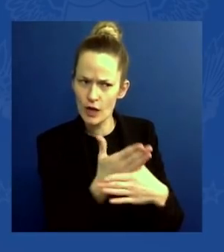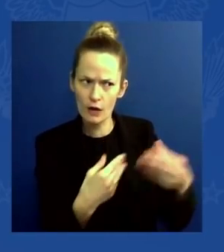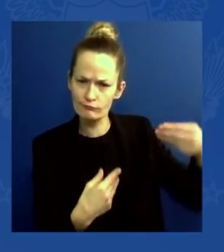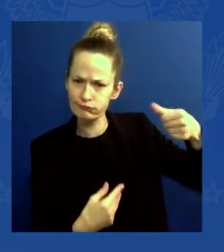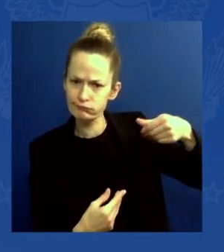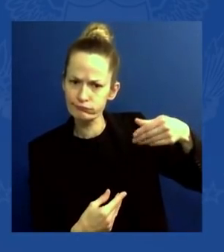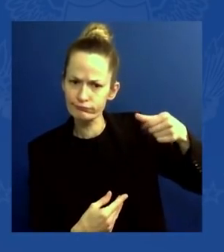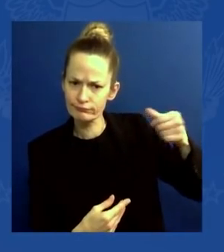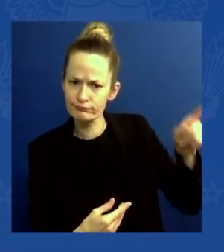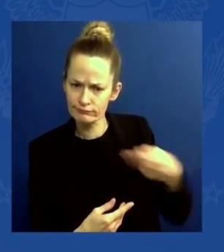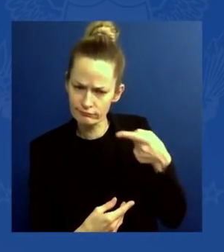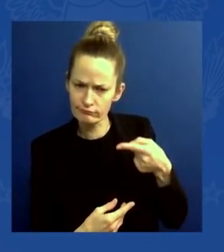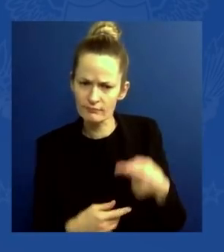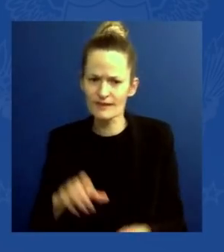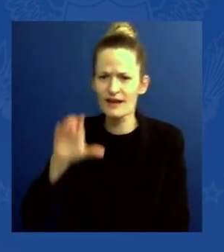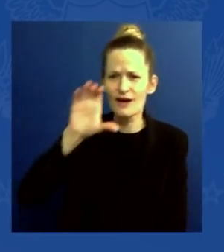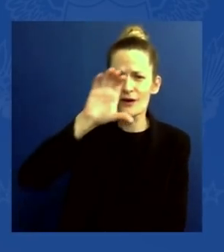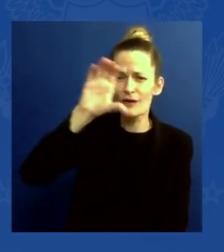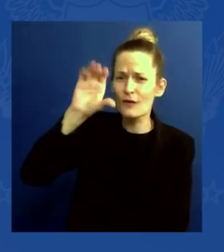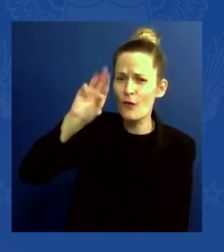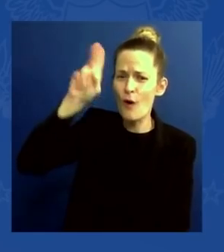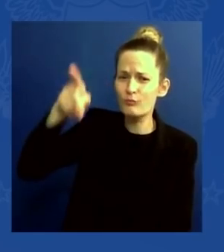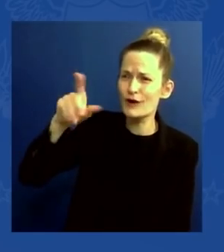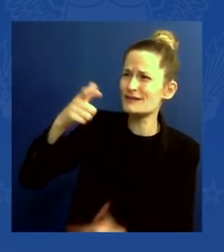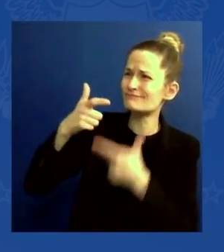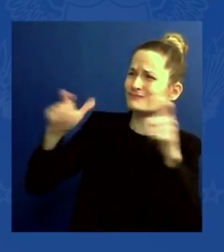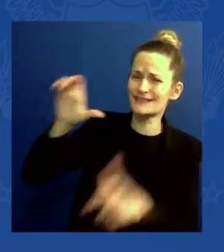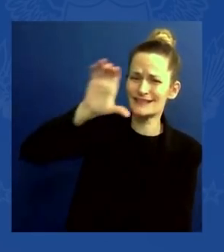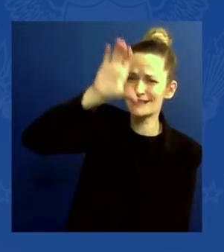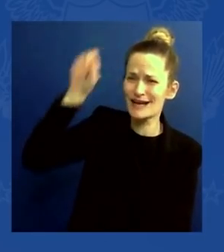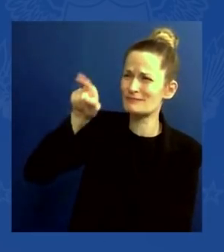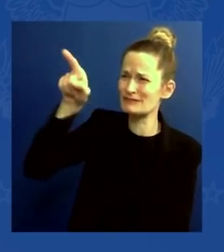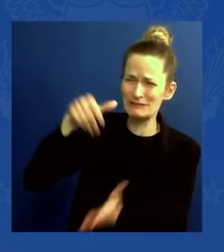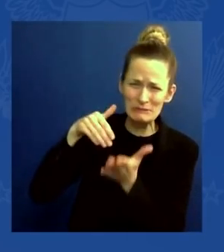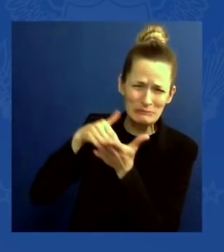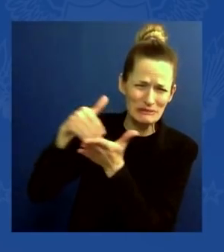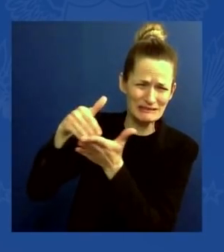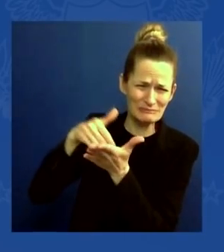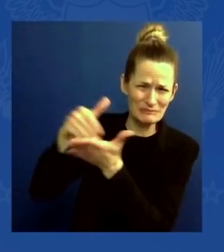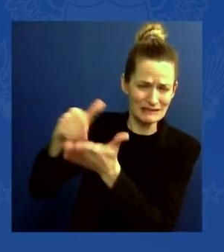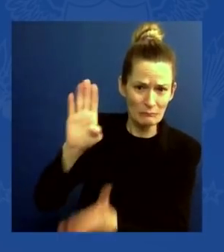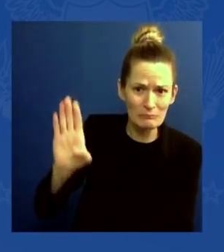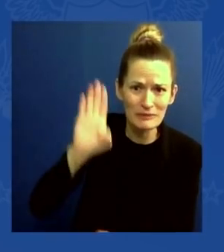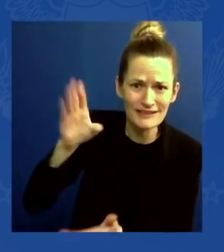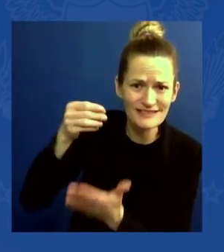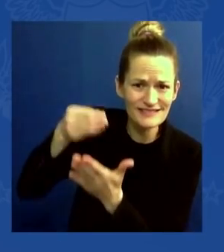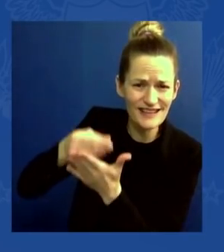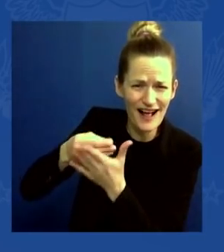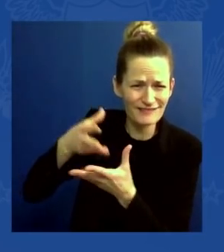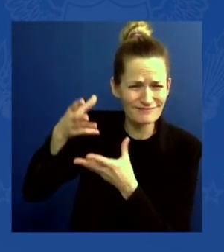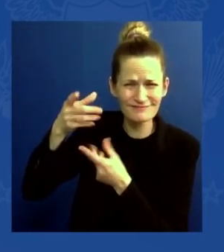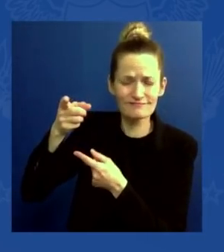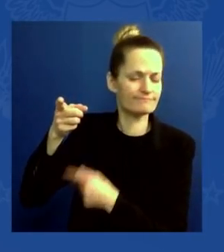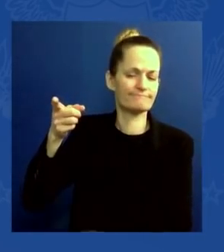why should they pay zero in taxes? I said I'm a capitalist, I'm not a socialist. But the bottom line is everybody should pay their fair share.